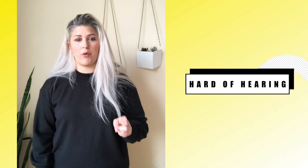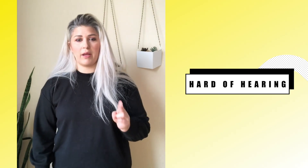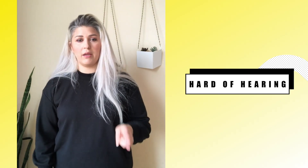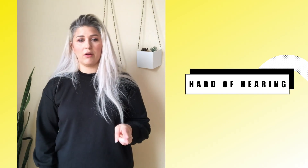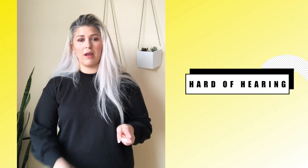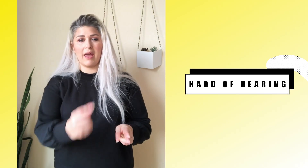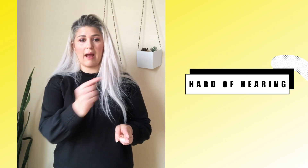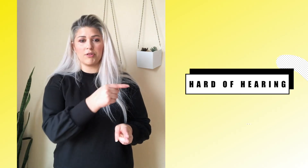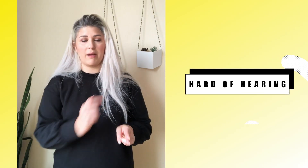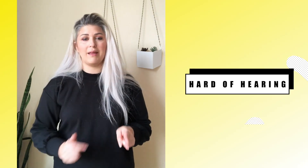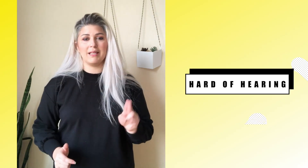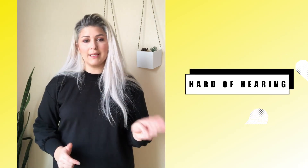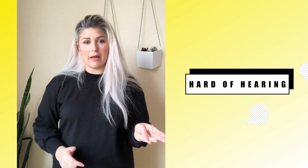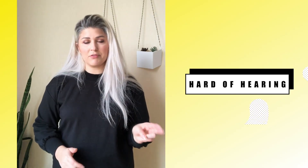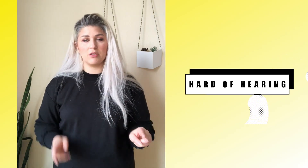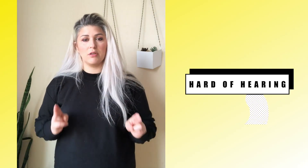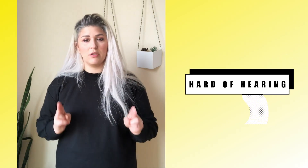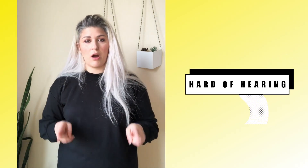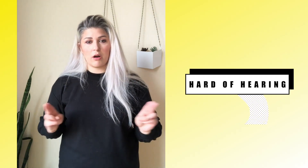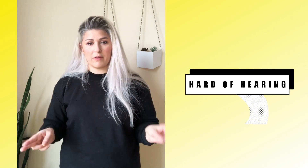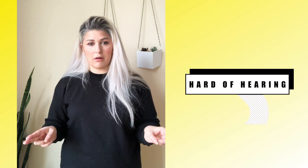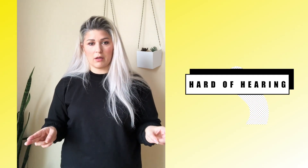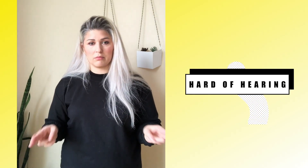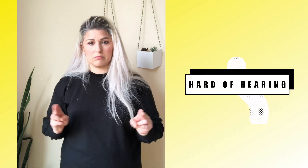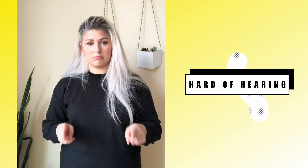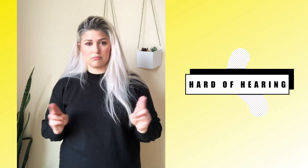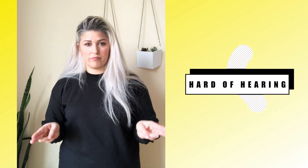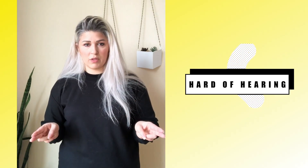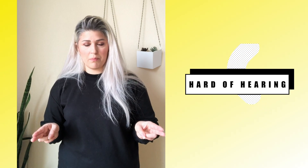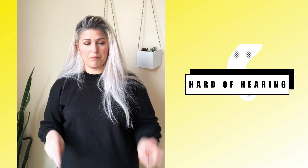I'm going here and out to my left. Hard of hearing. Okay.